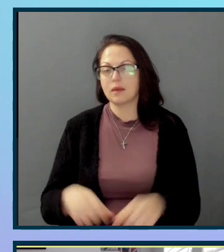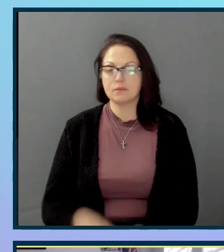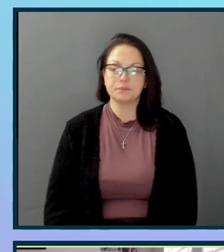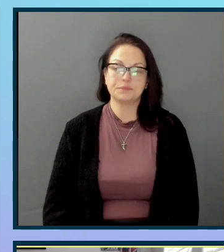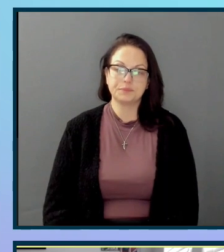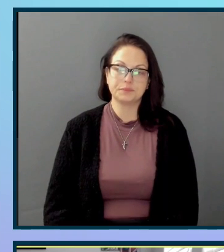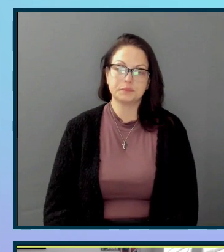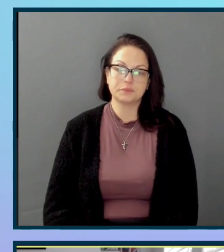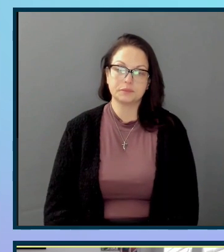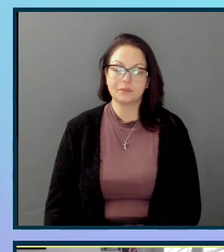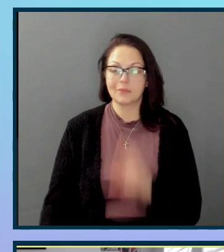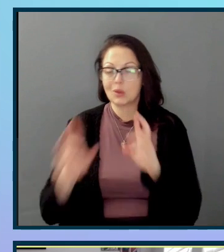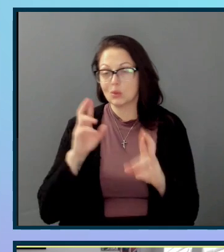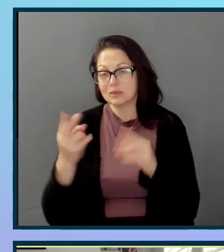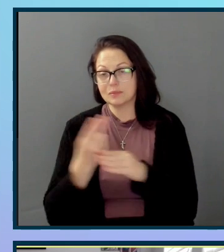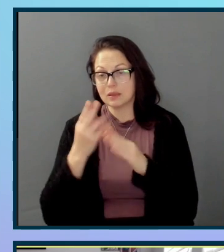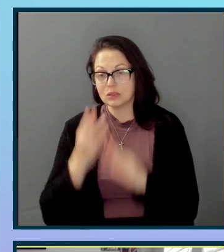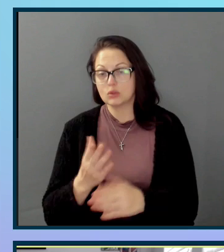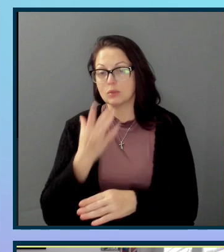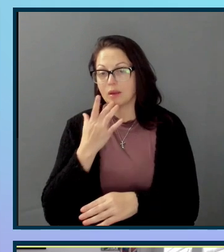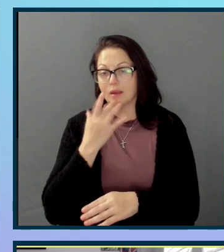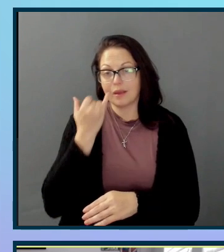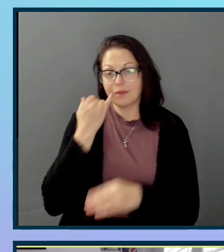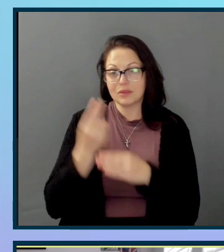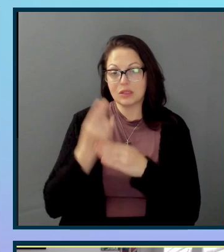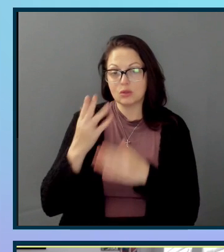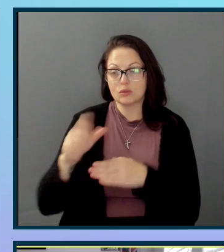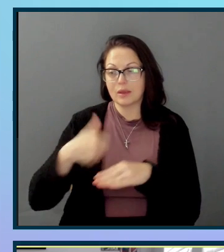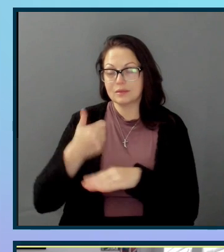Respect user preferences. If the user has set system level font sizes,